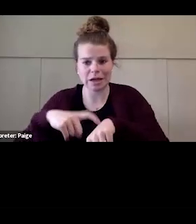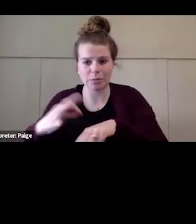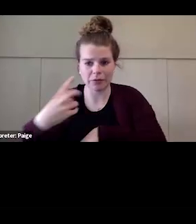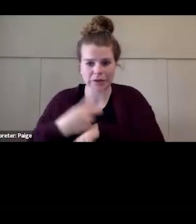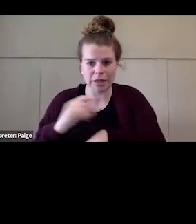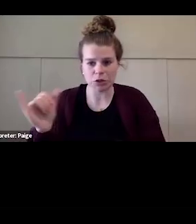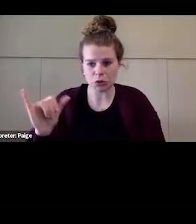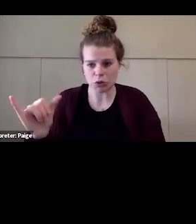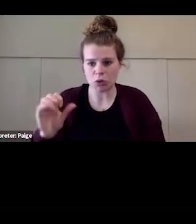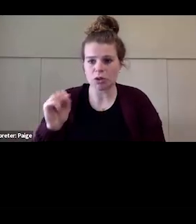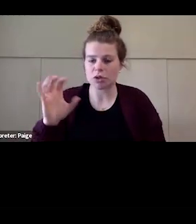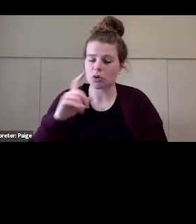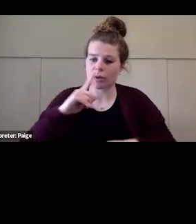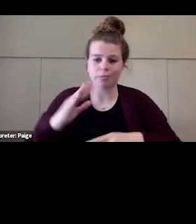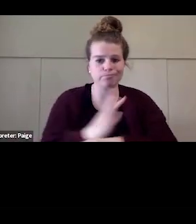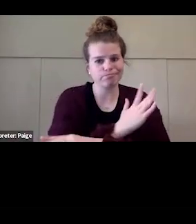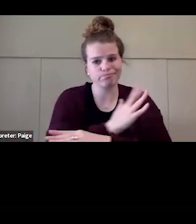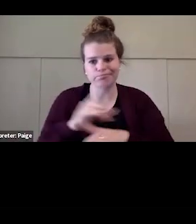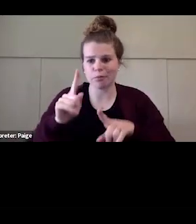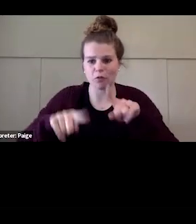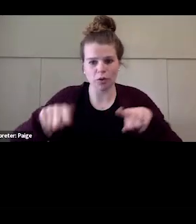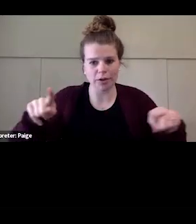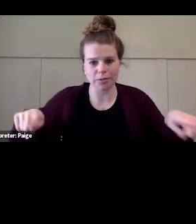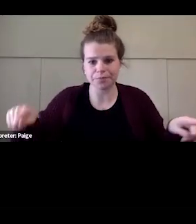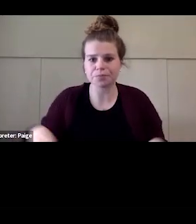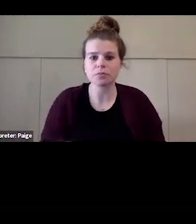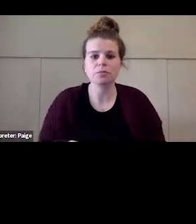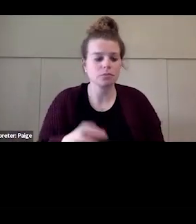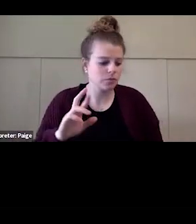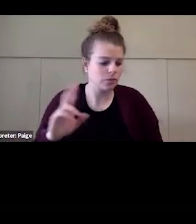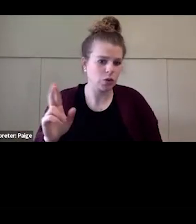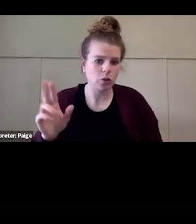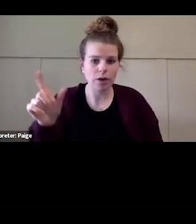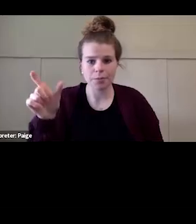so a wide variety for that. And to the right, you can see similar metrics